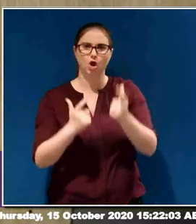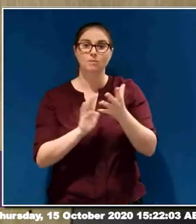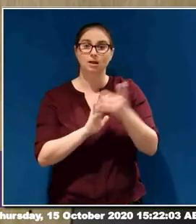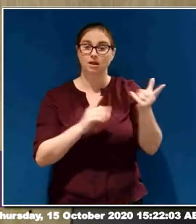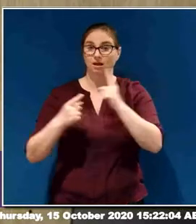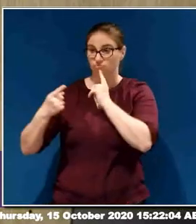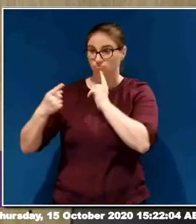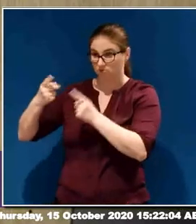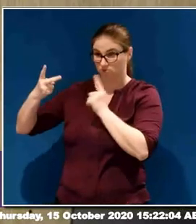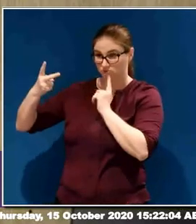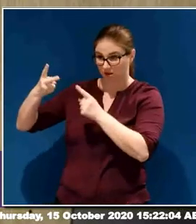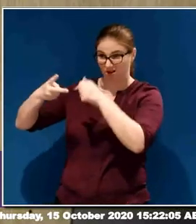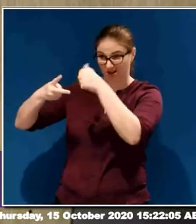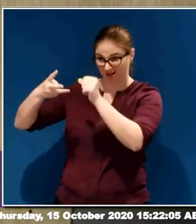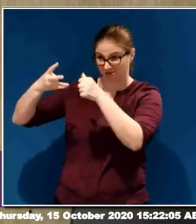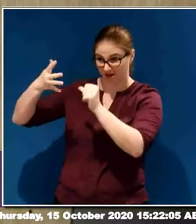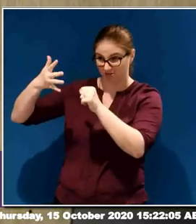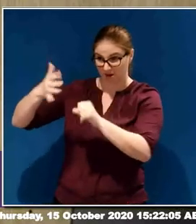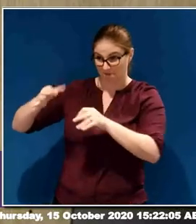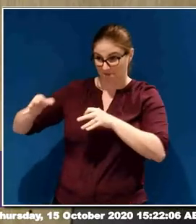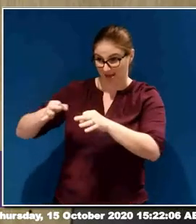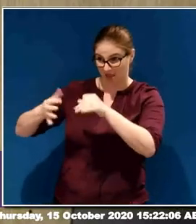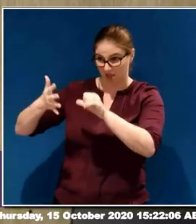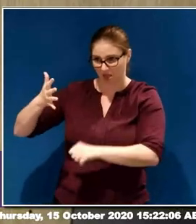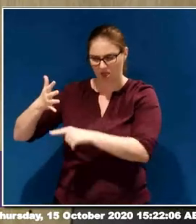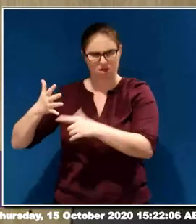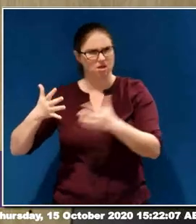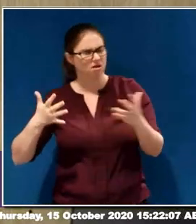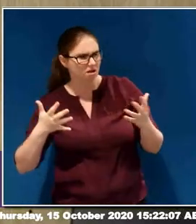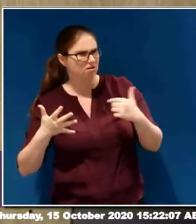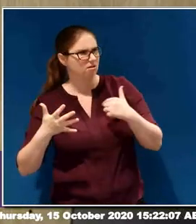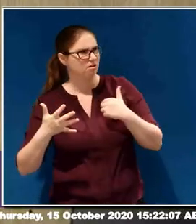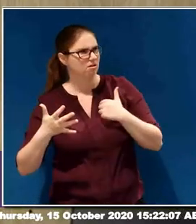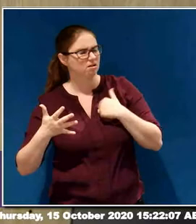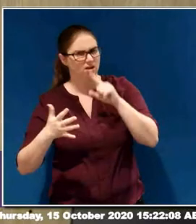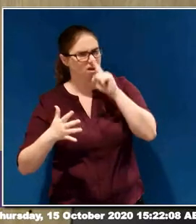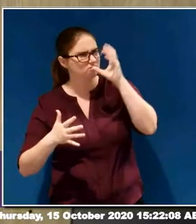Saying "I just told you that" and dismissing that student, it's a miracle